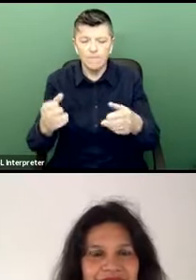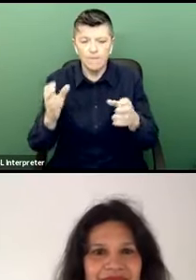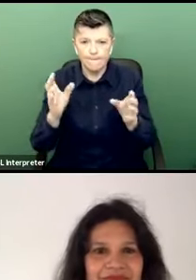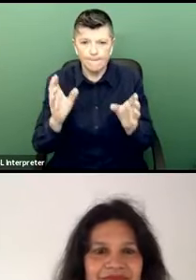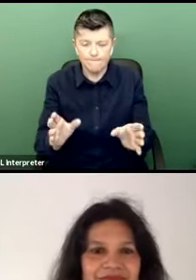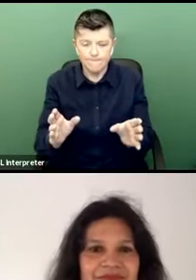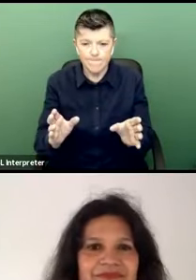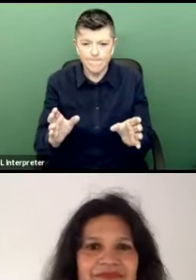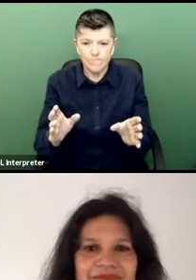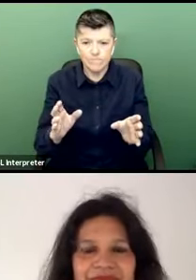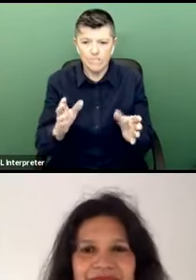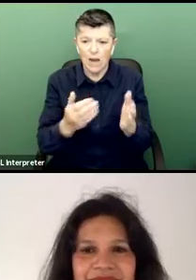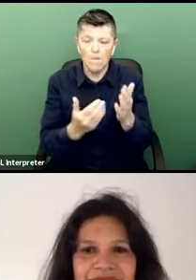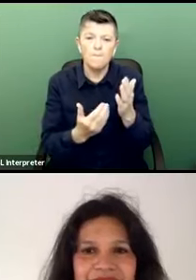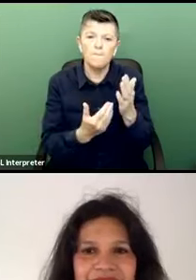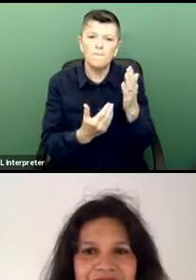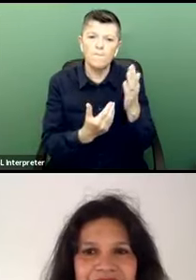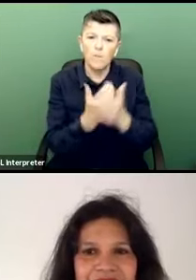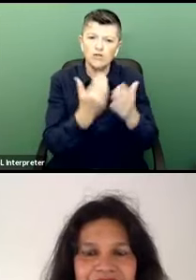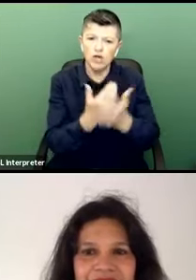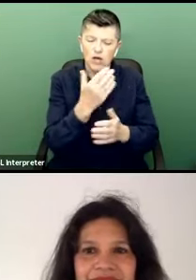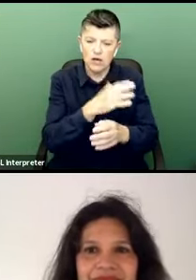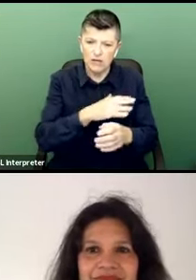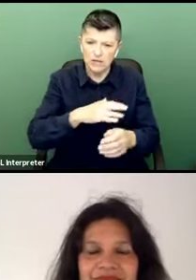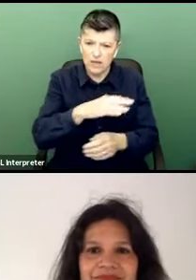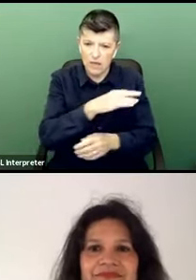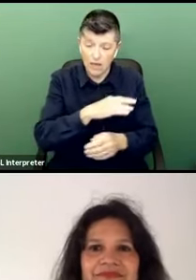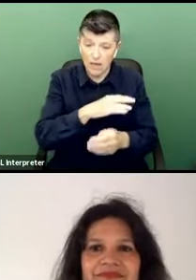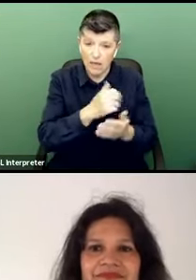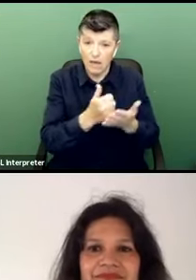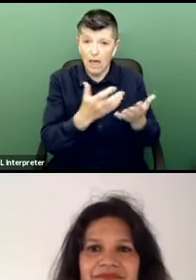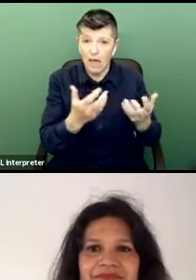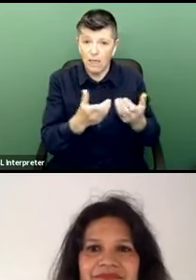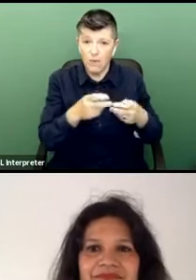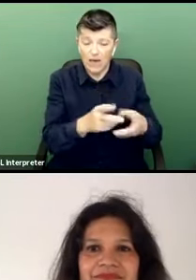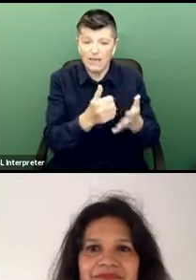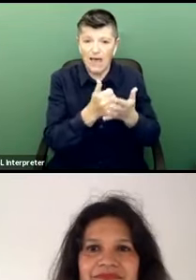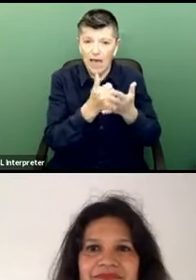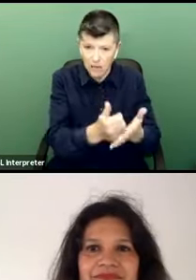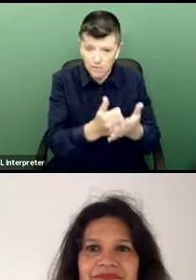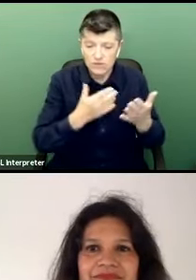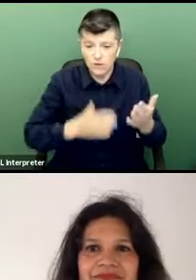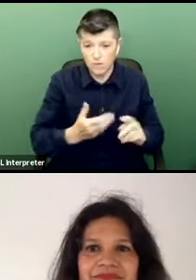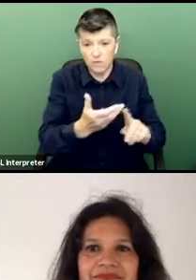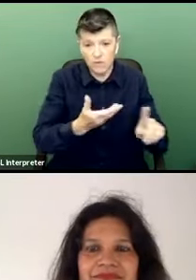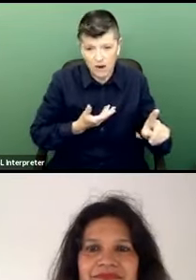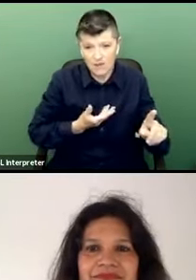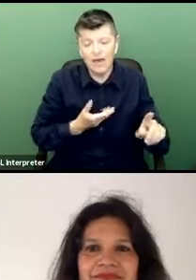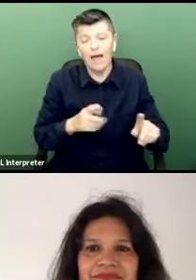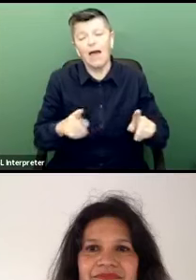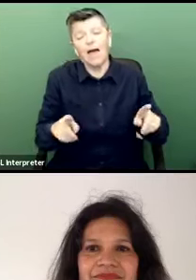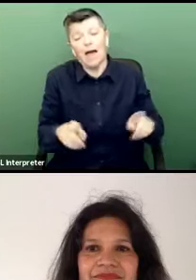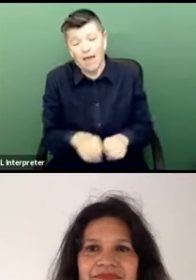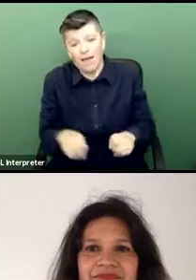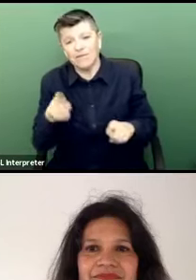not every bit of it but quite a bit of it Tom Payne will have con with Mary Wollstonecraft